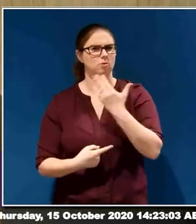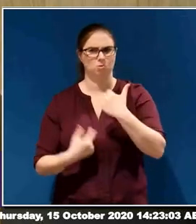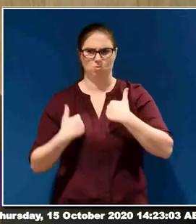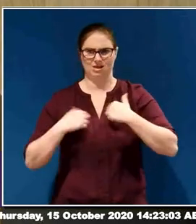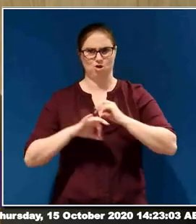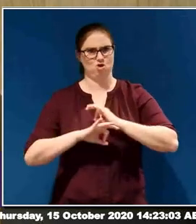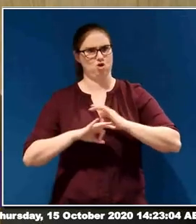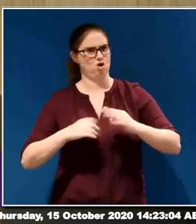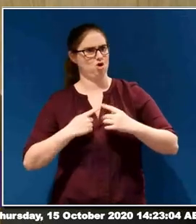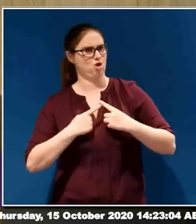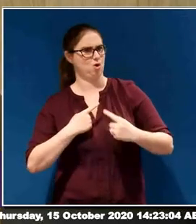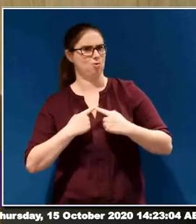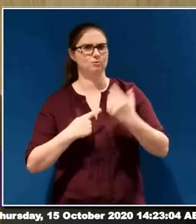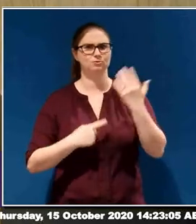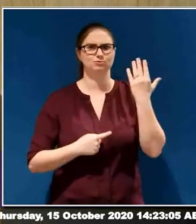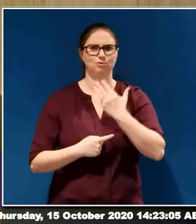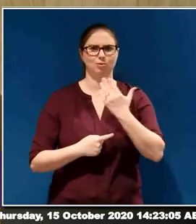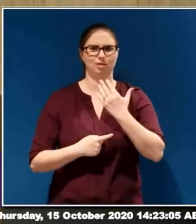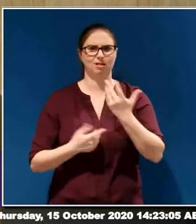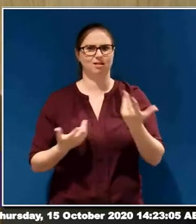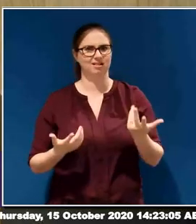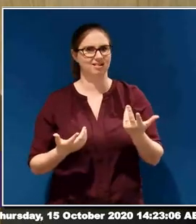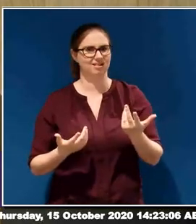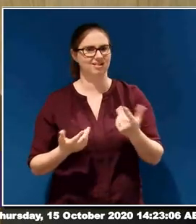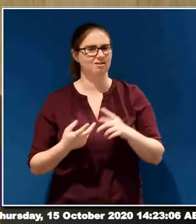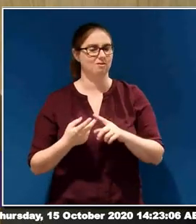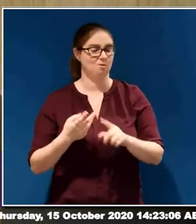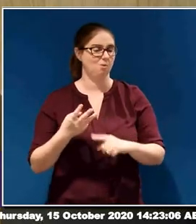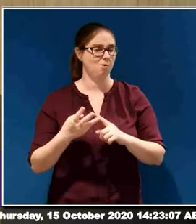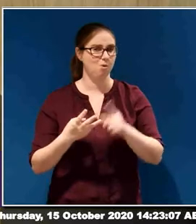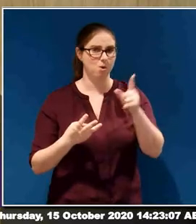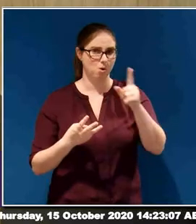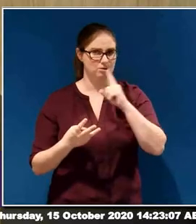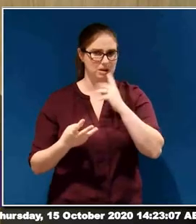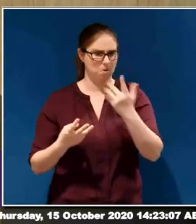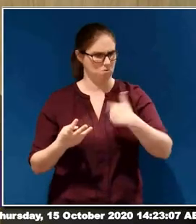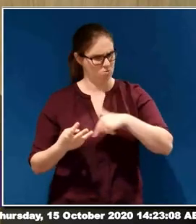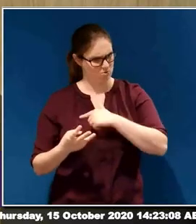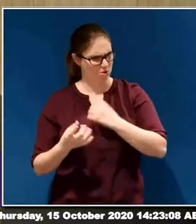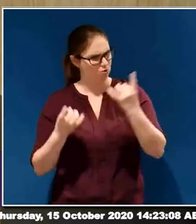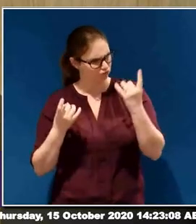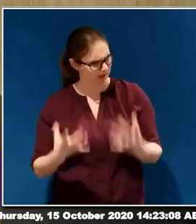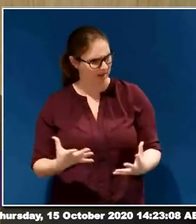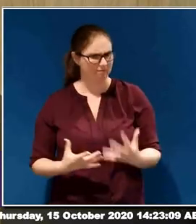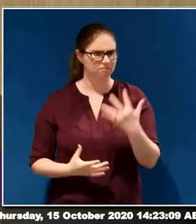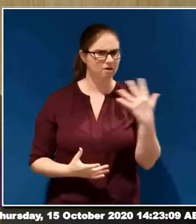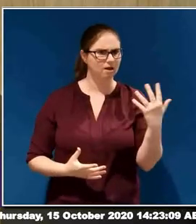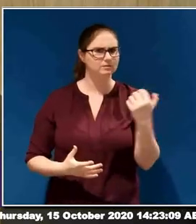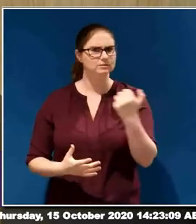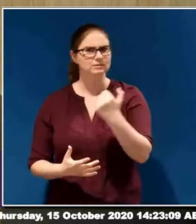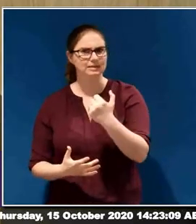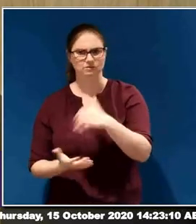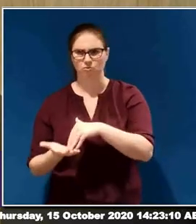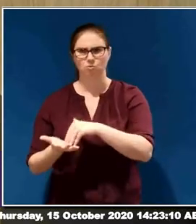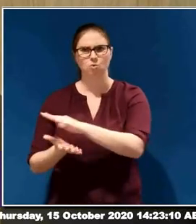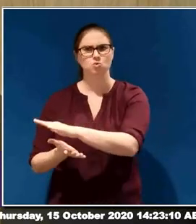or "We've already taken five or six exclusions this year and we haven't excluded anyone" or "We've only excluded two",